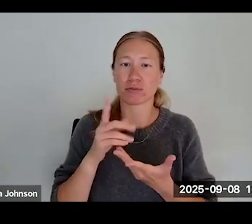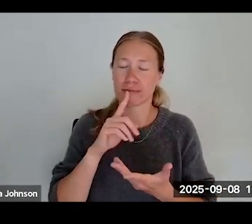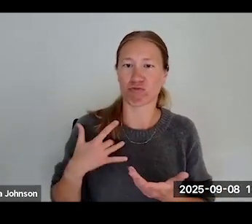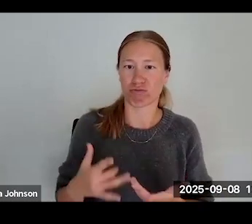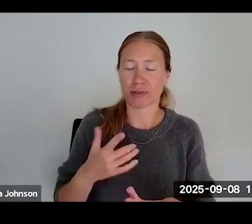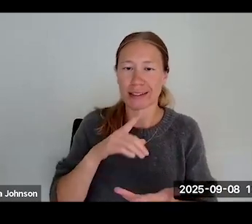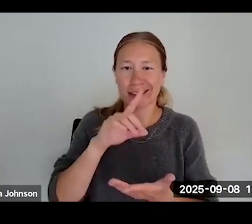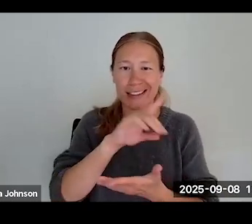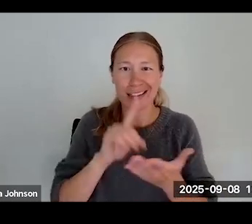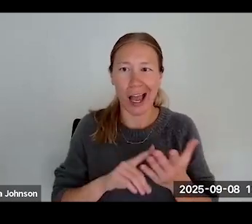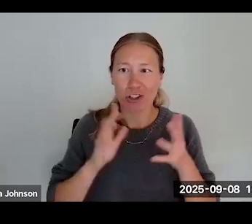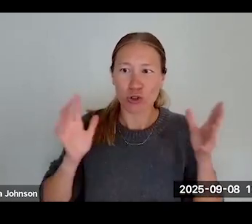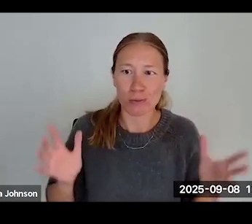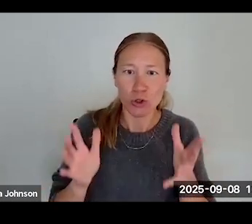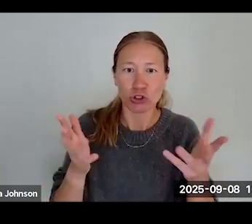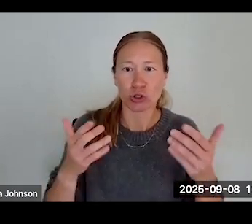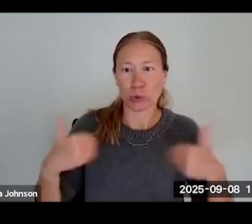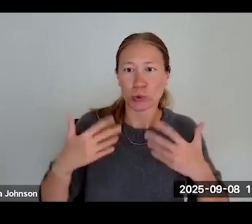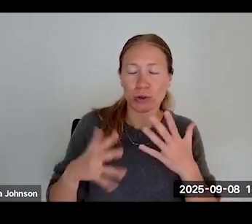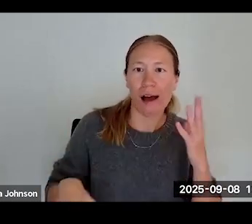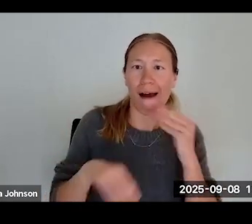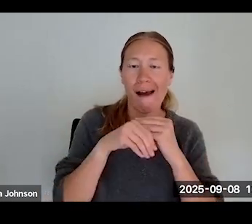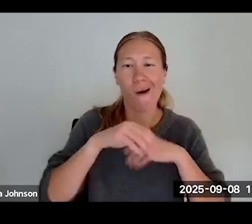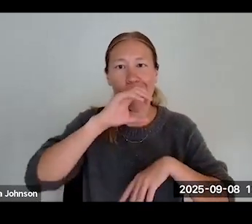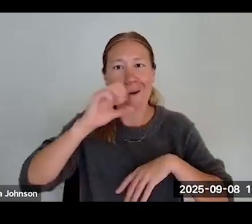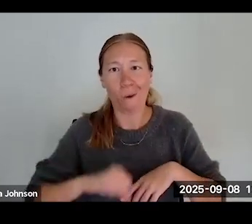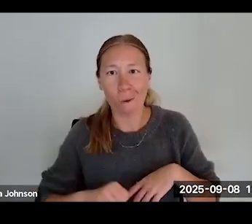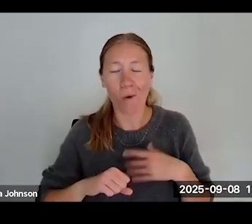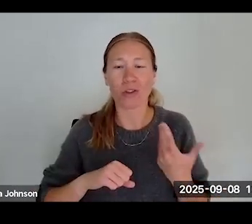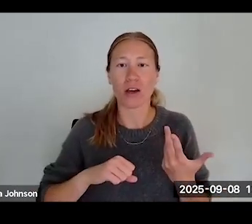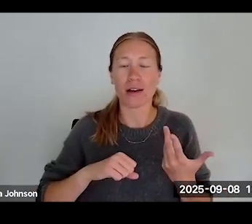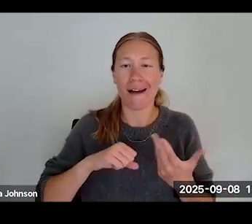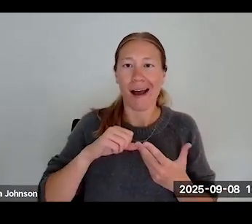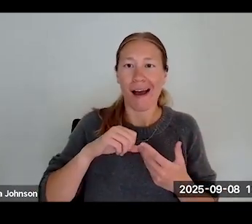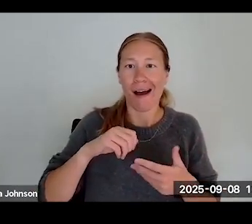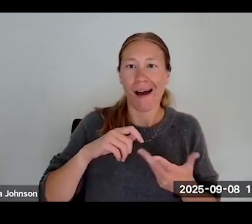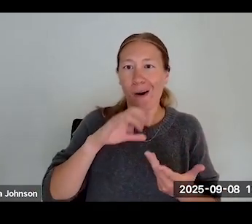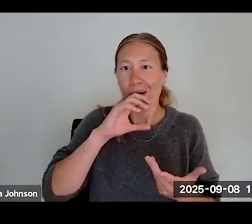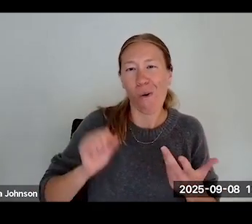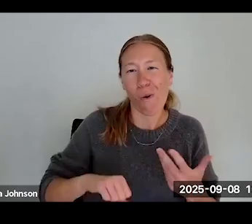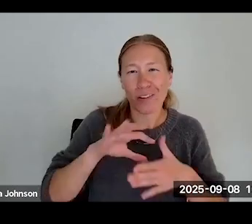to push superfluous or outdated content into an archival area